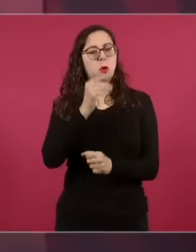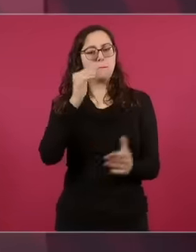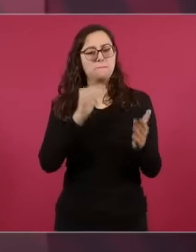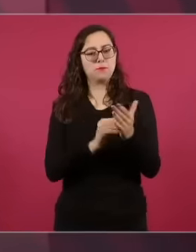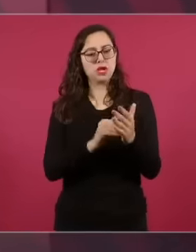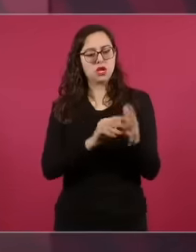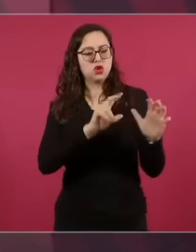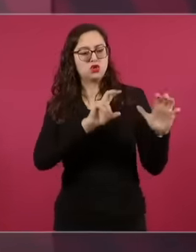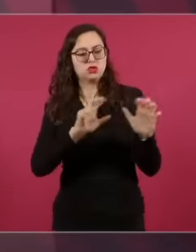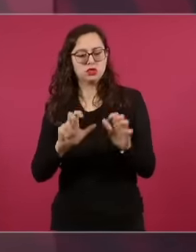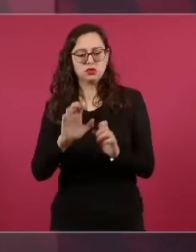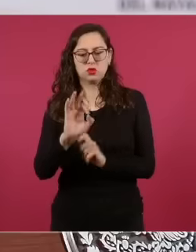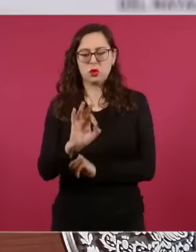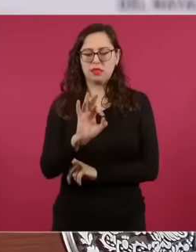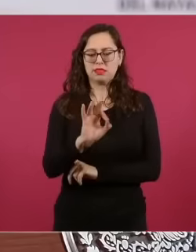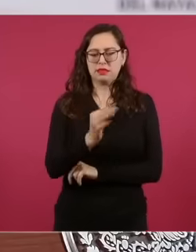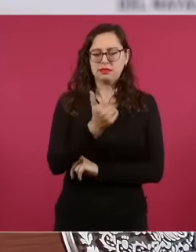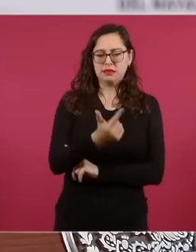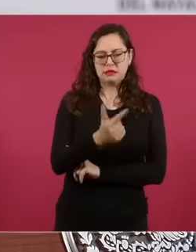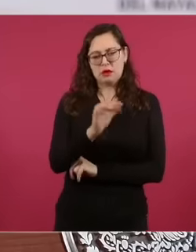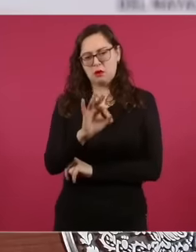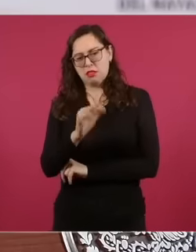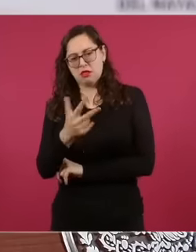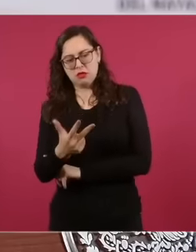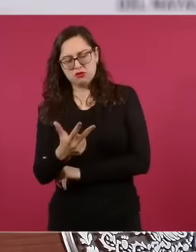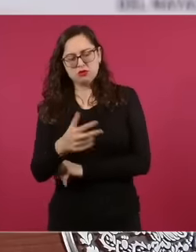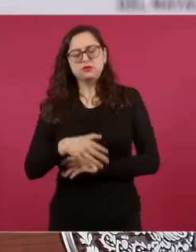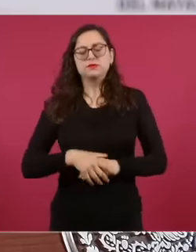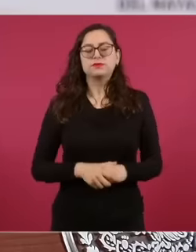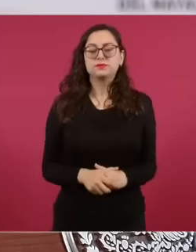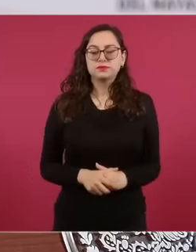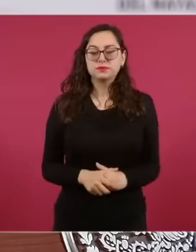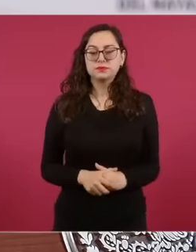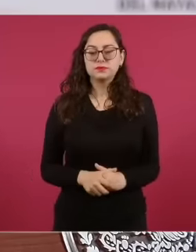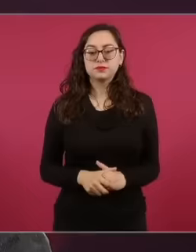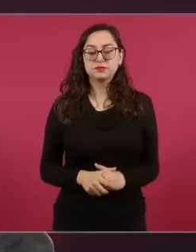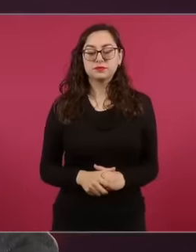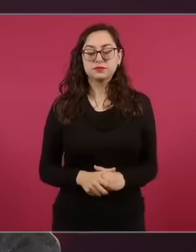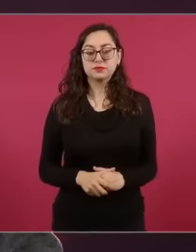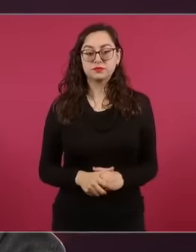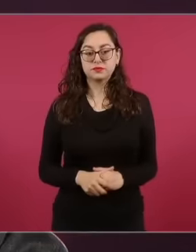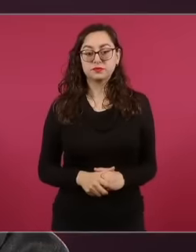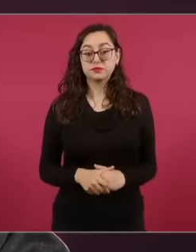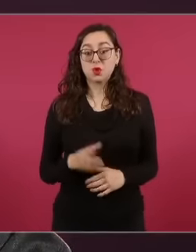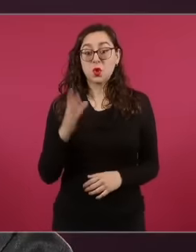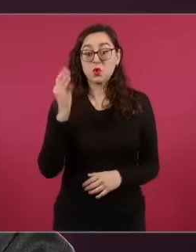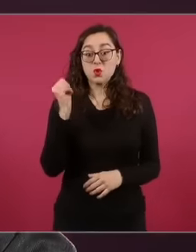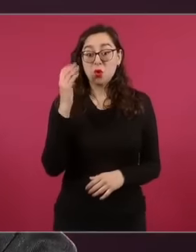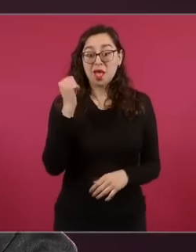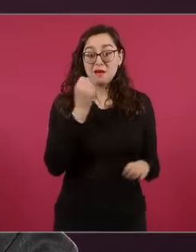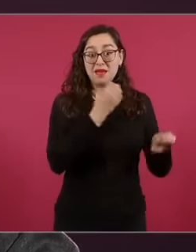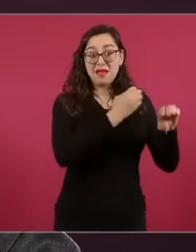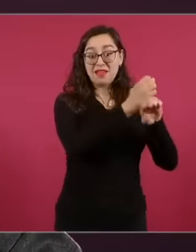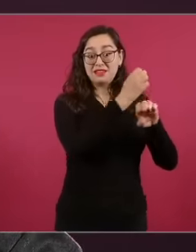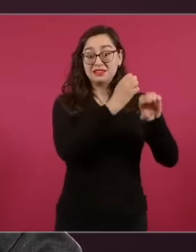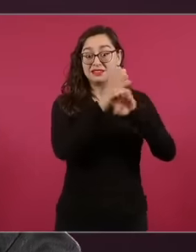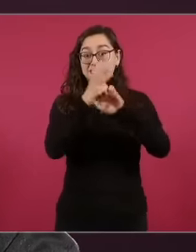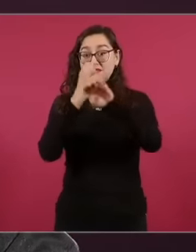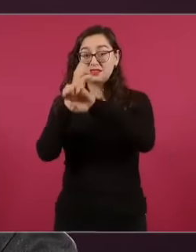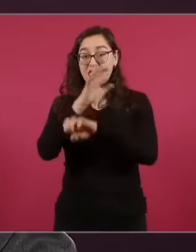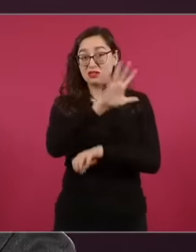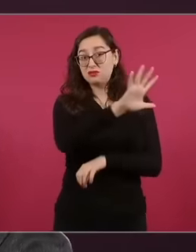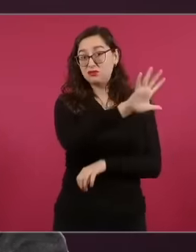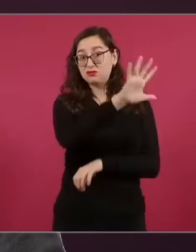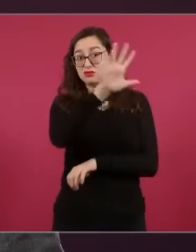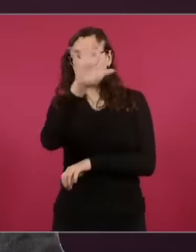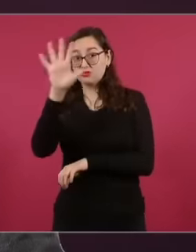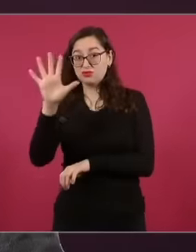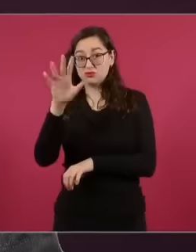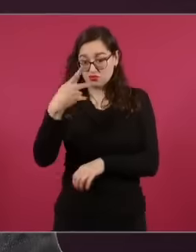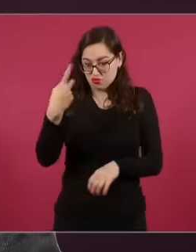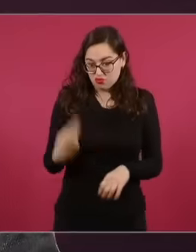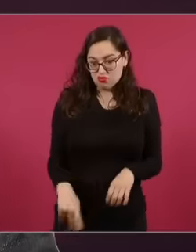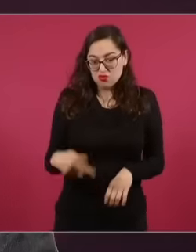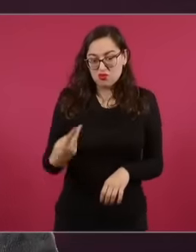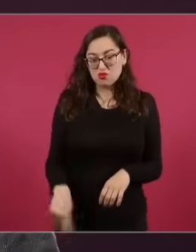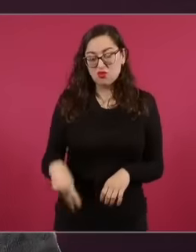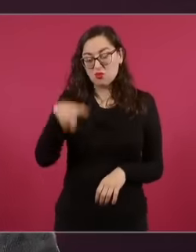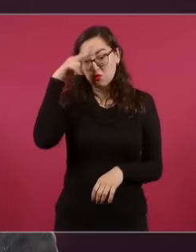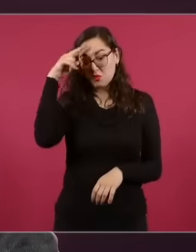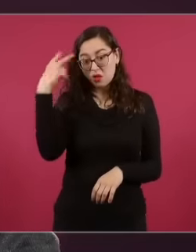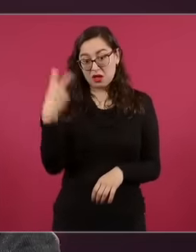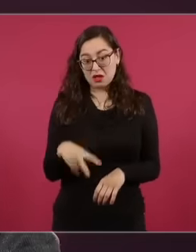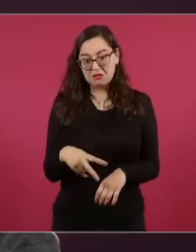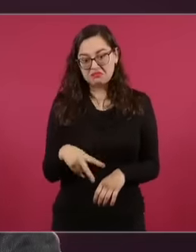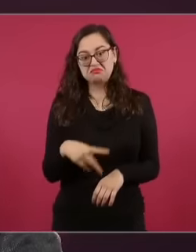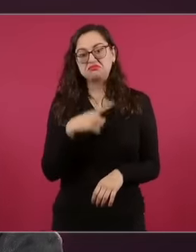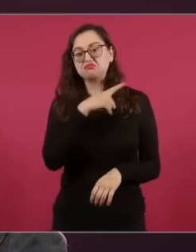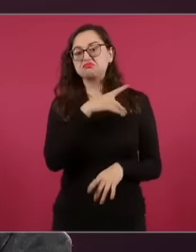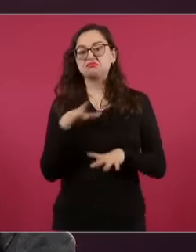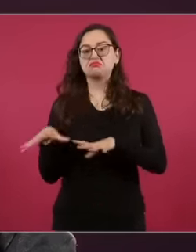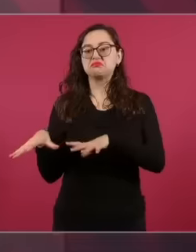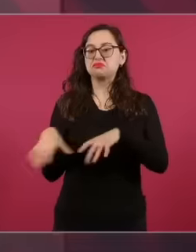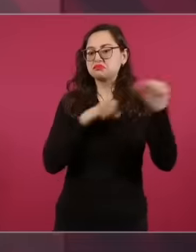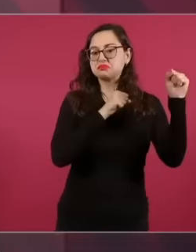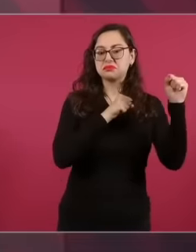48 nine states of the American Union were from Mexico